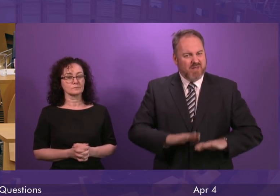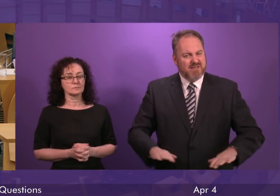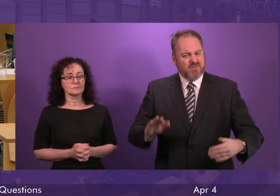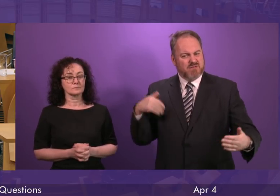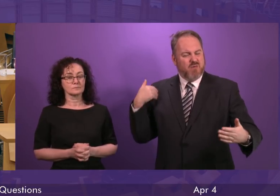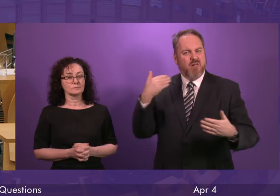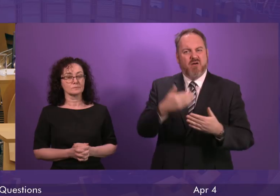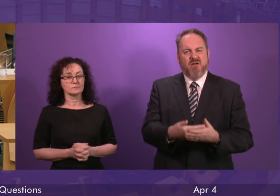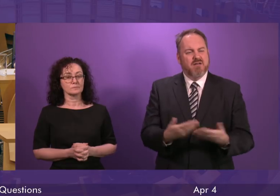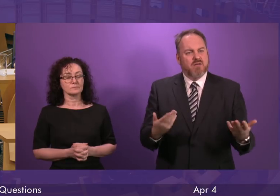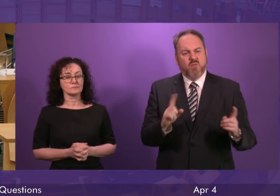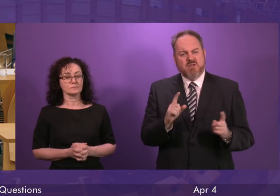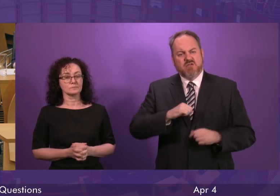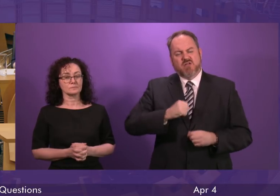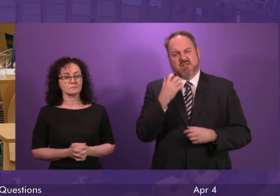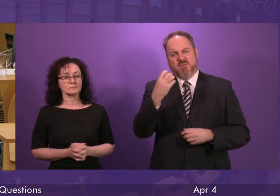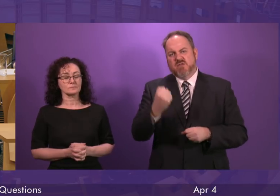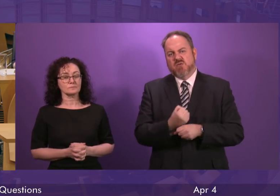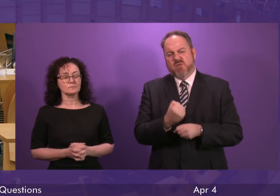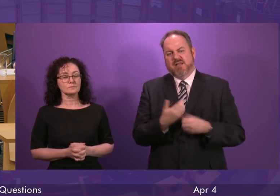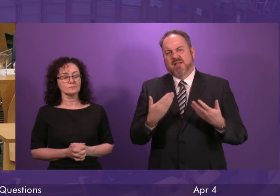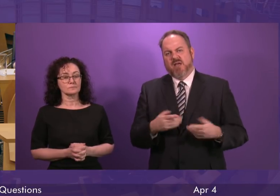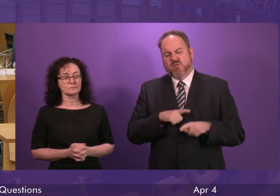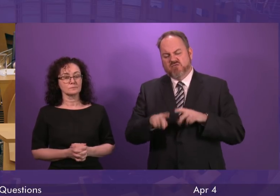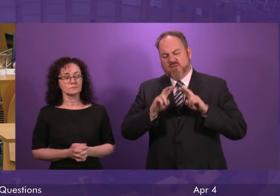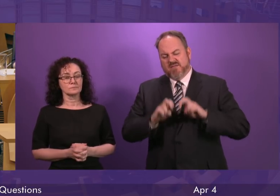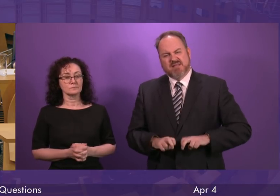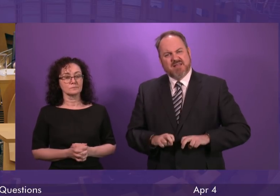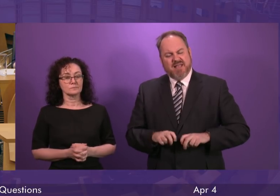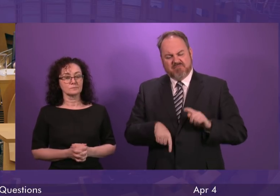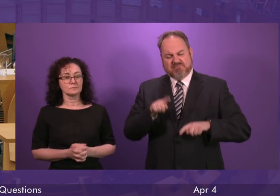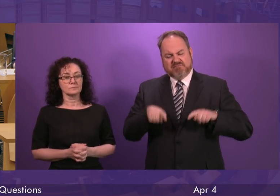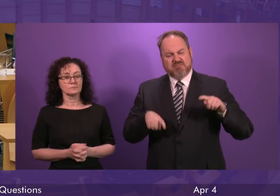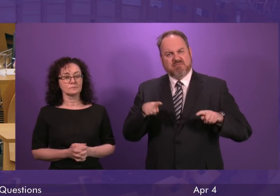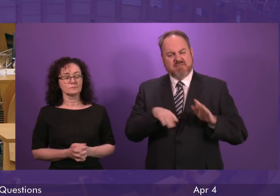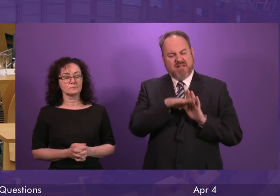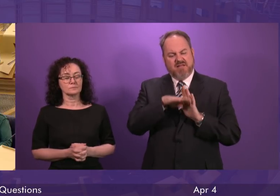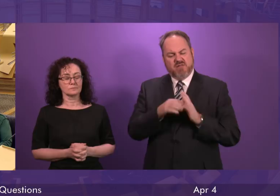concerns? What steps is the Scottish Government taking to investigate variations in cancer treatment across Scotland?